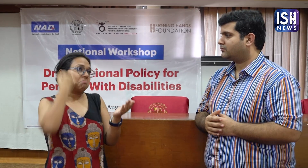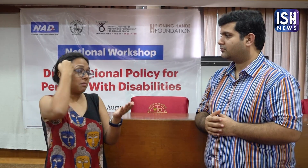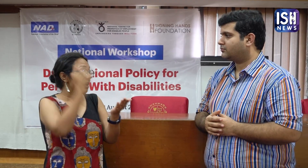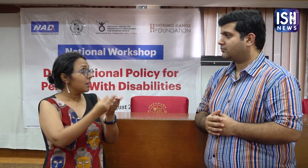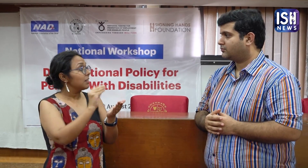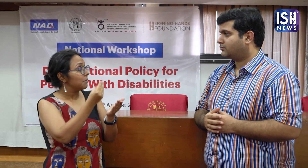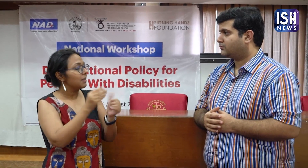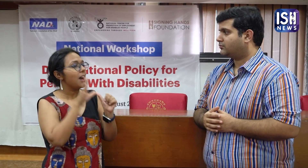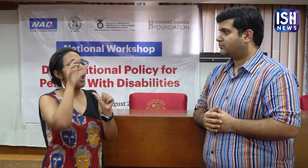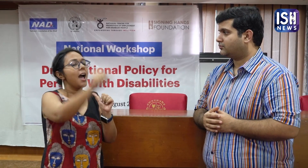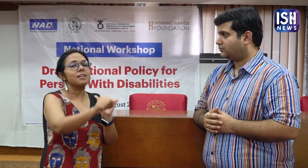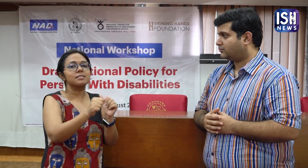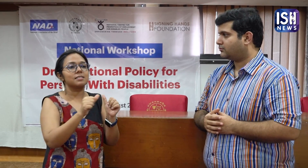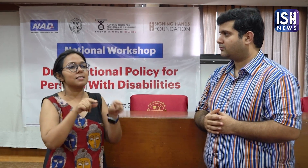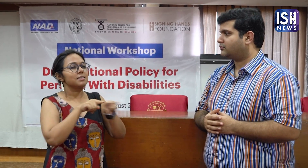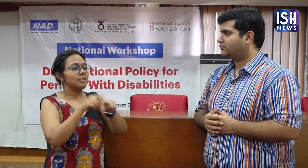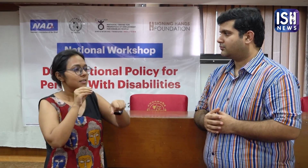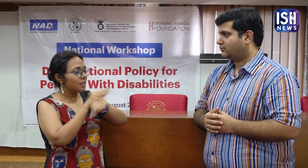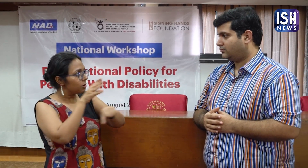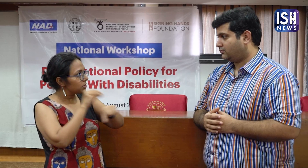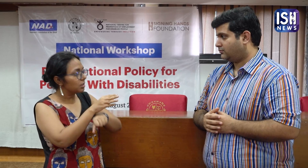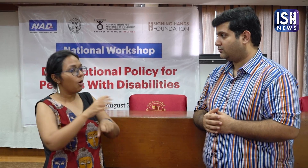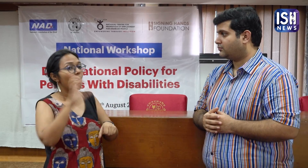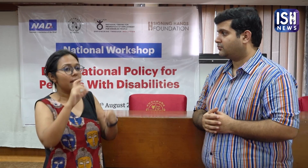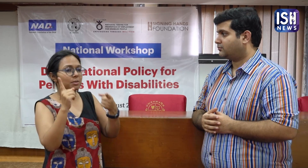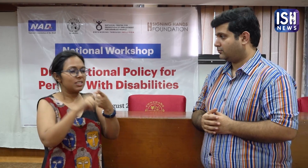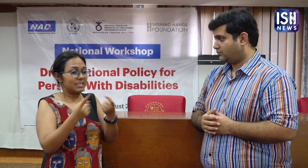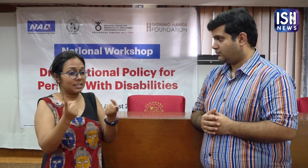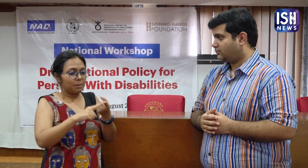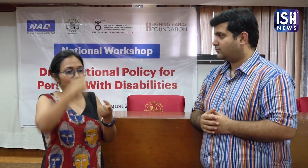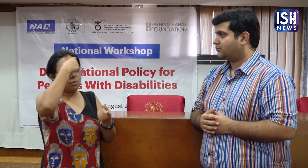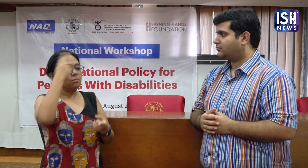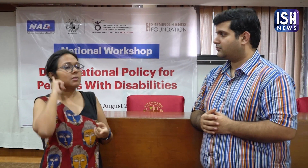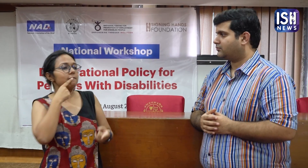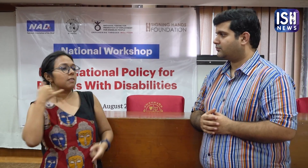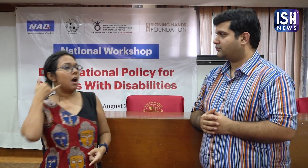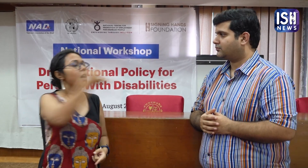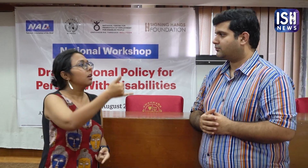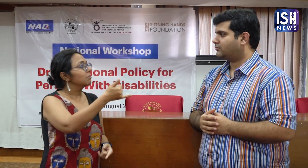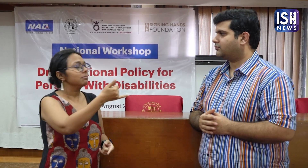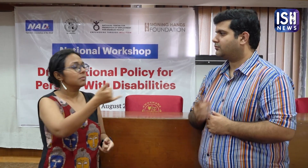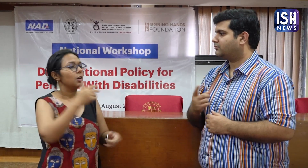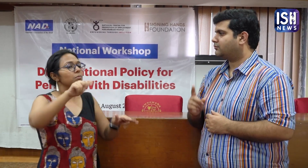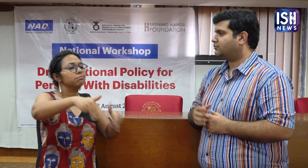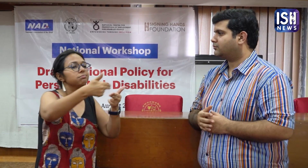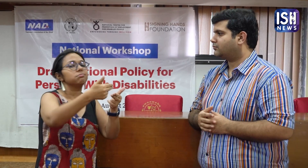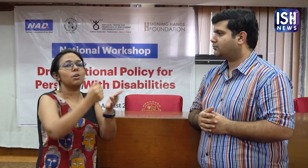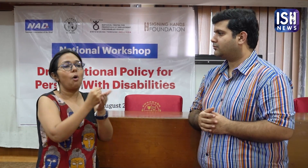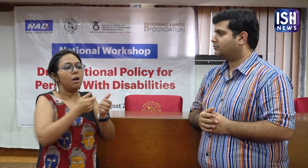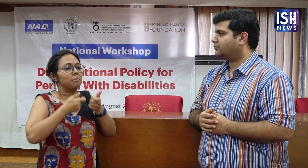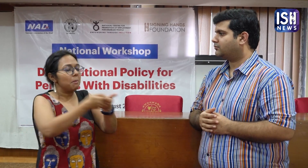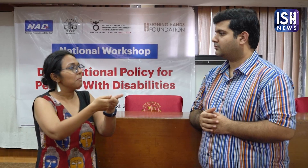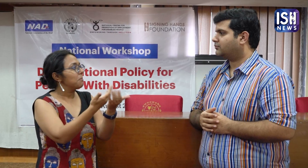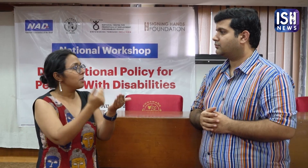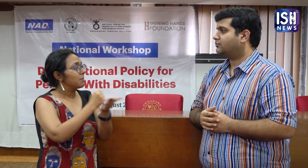My suggestion is to provide accessible counselling, so incase of emergencies Deaf can video call or send a text